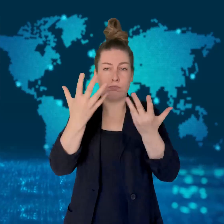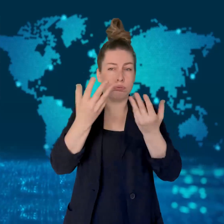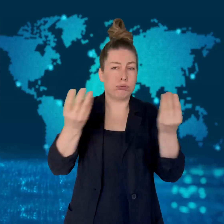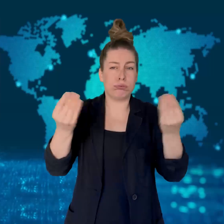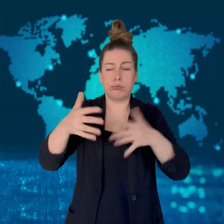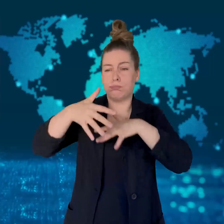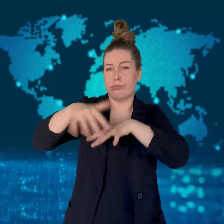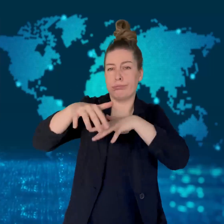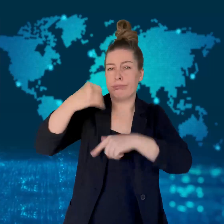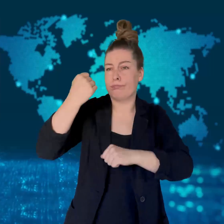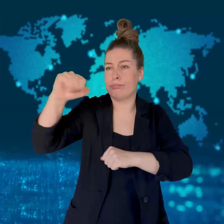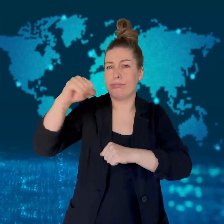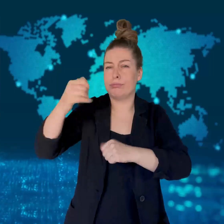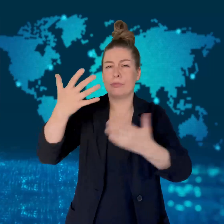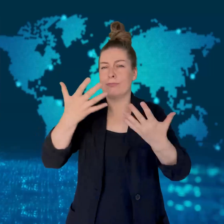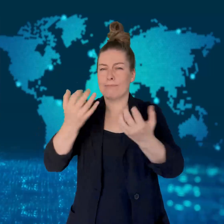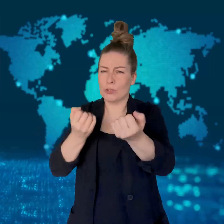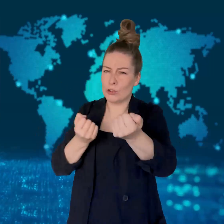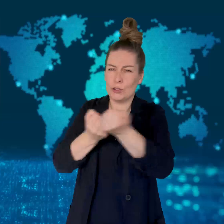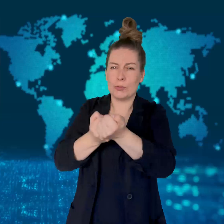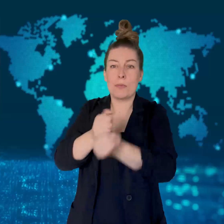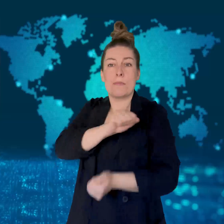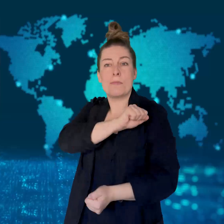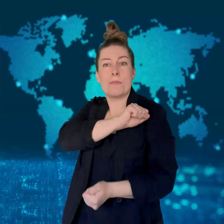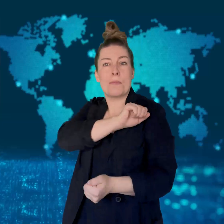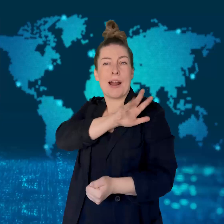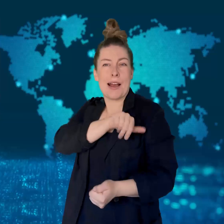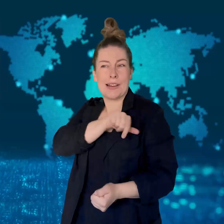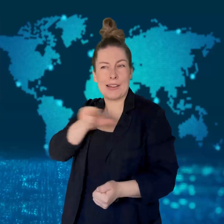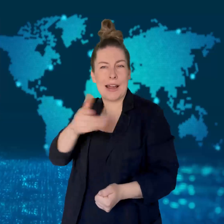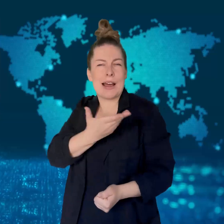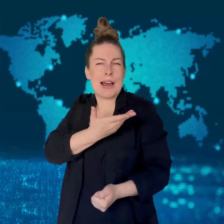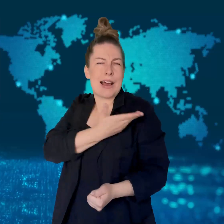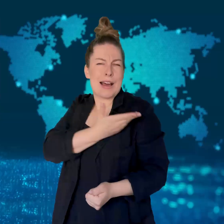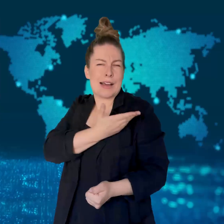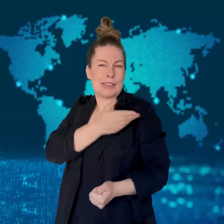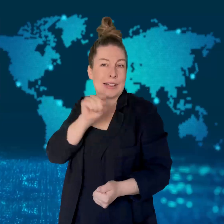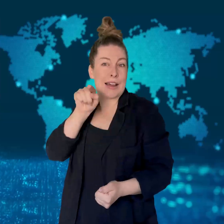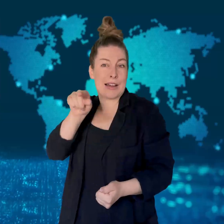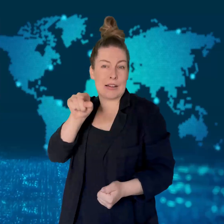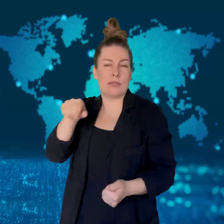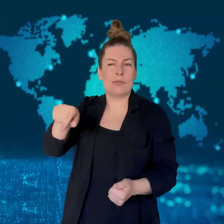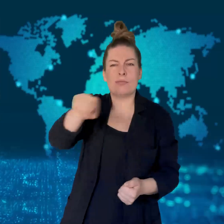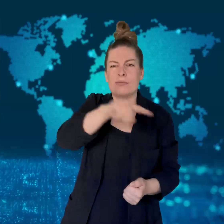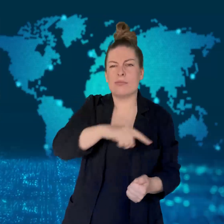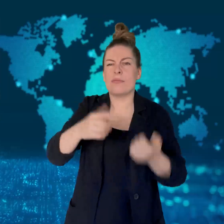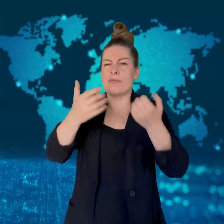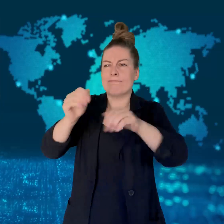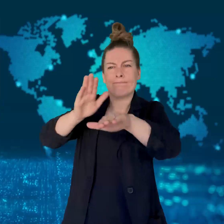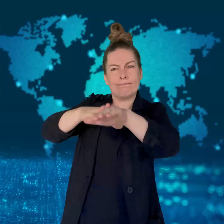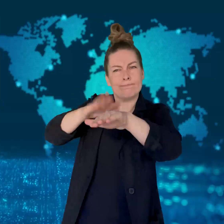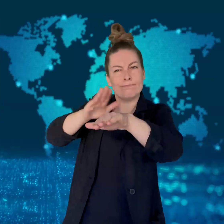Protests have taken place on campuses in Asia, Australia,